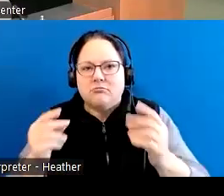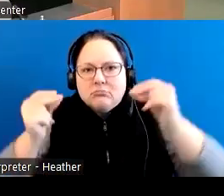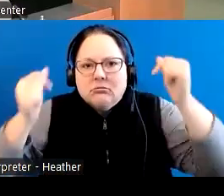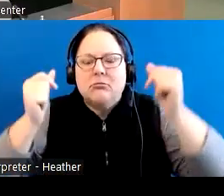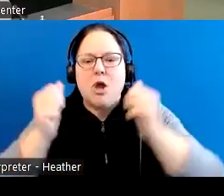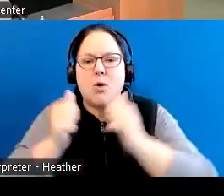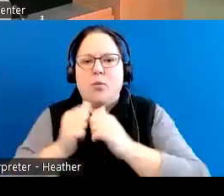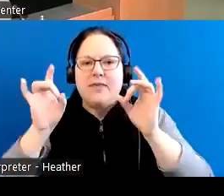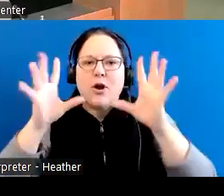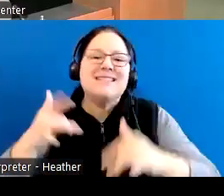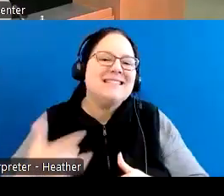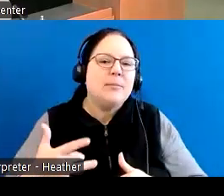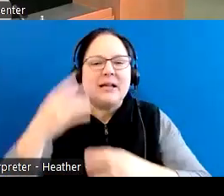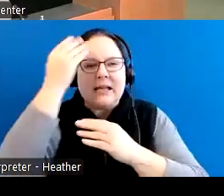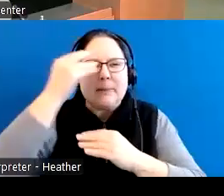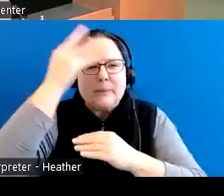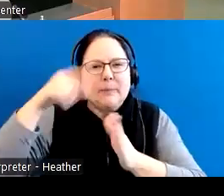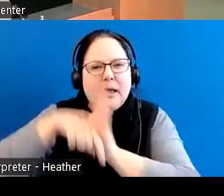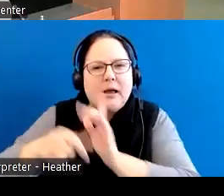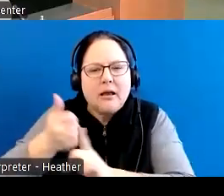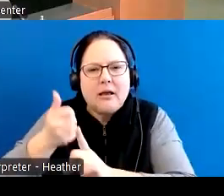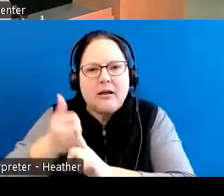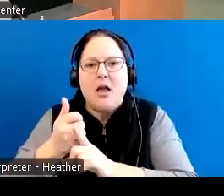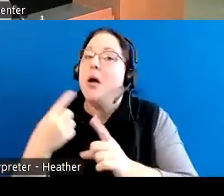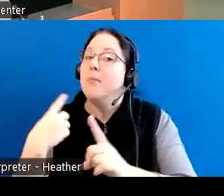crisis and their families and that's a really important part that we're going to talk about